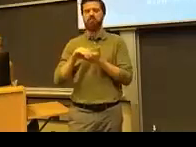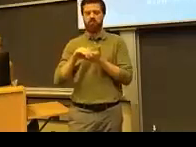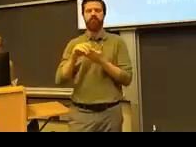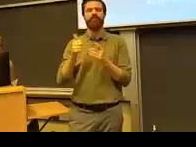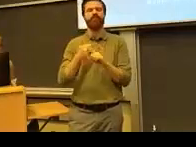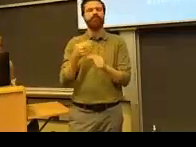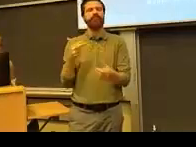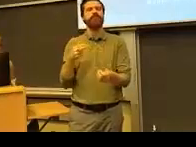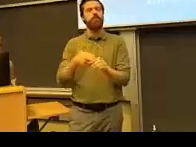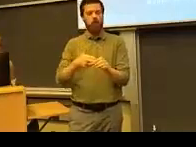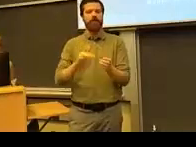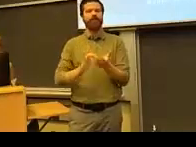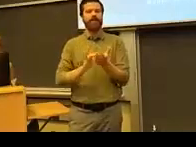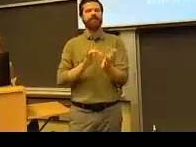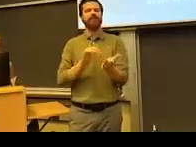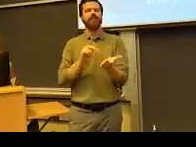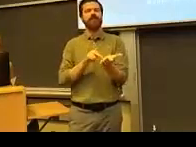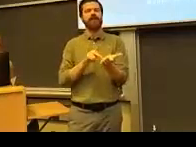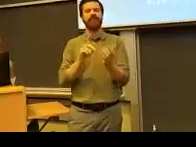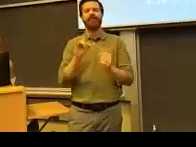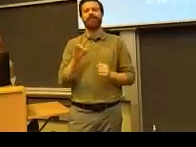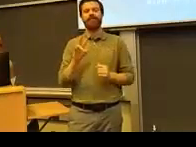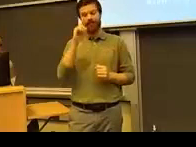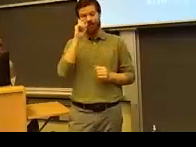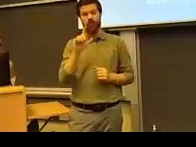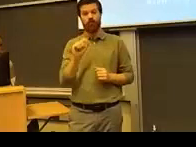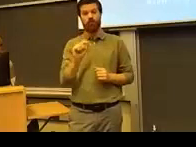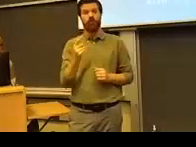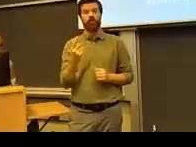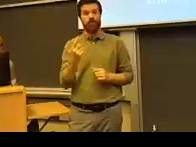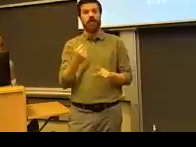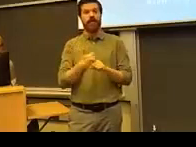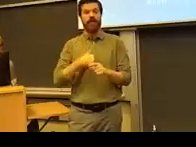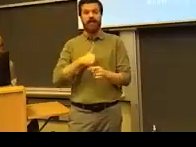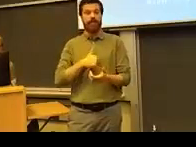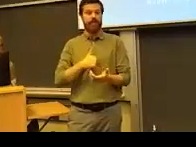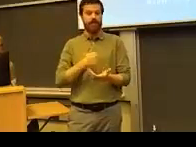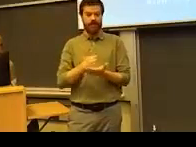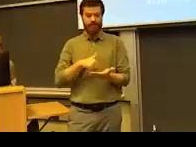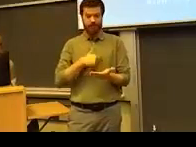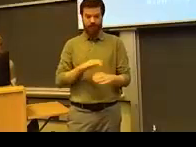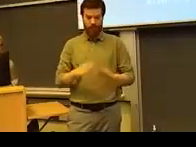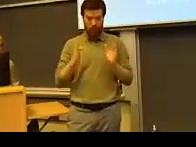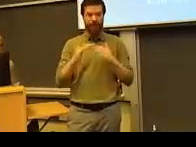Psychiatry division in the summer of 20121 to help us open and to lead the 10 bed medy unit